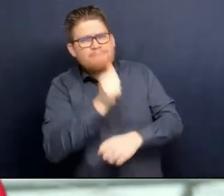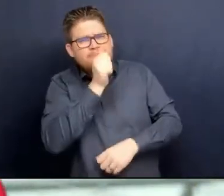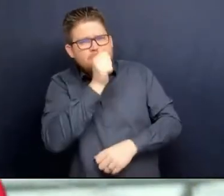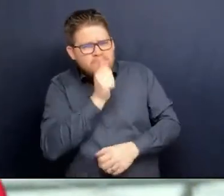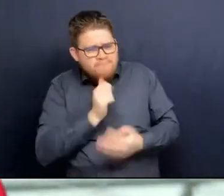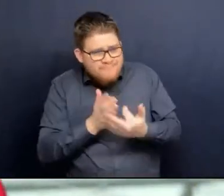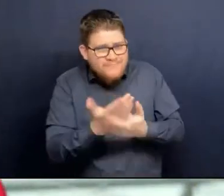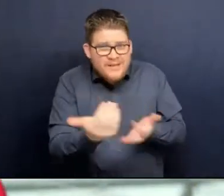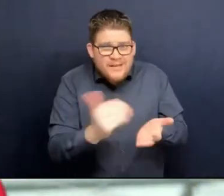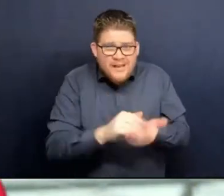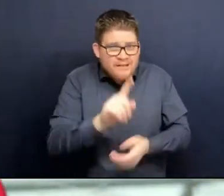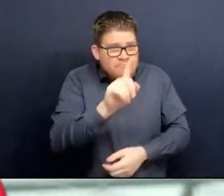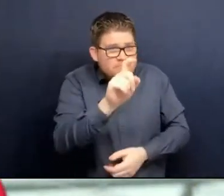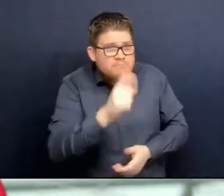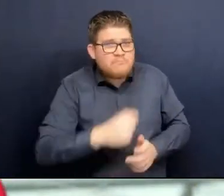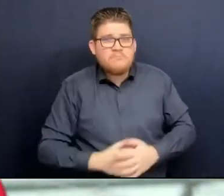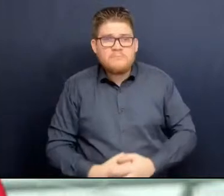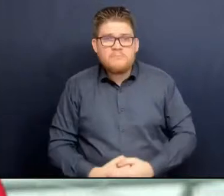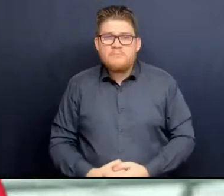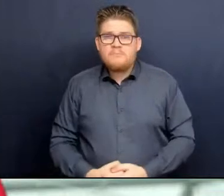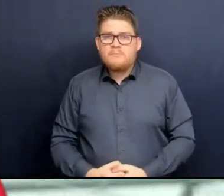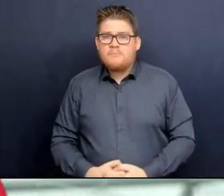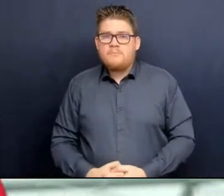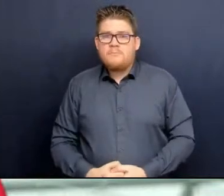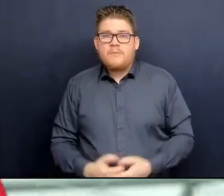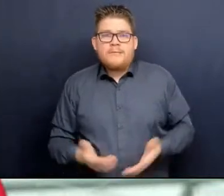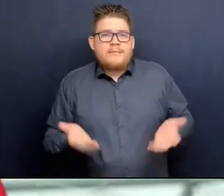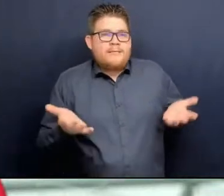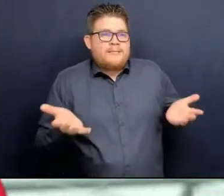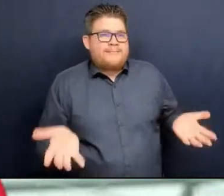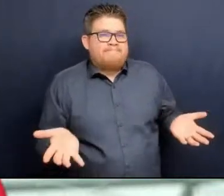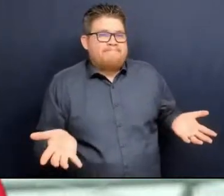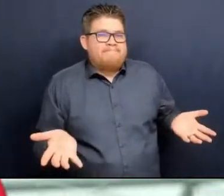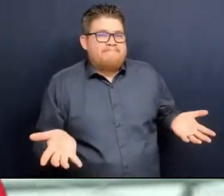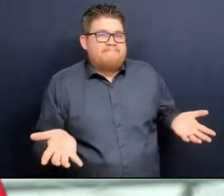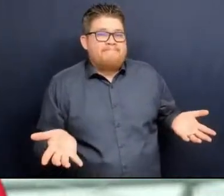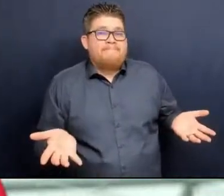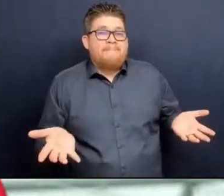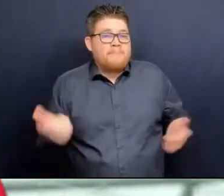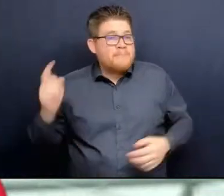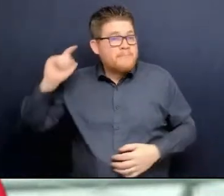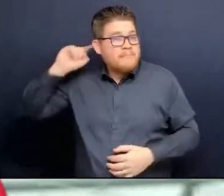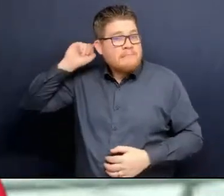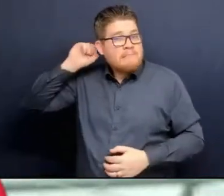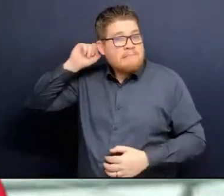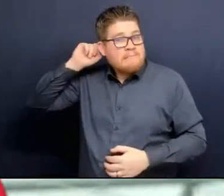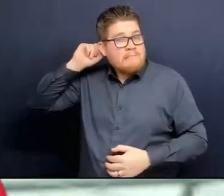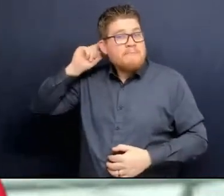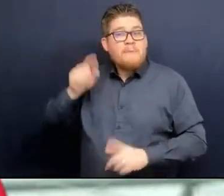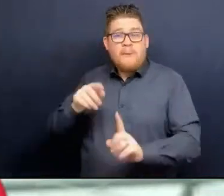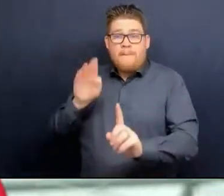be in the face of that Next wave. The next wave. If it comes to think that is, that is the